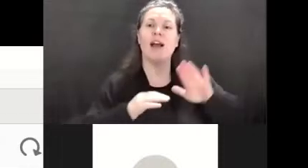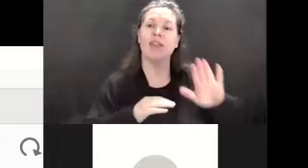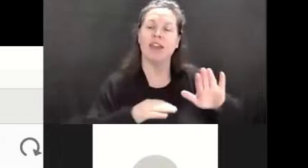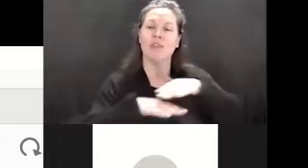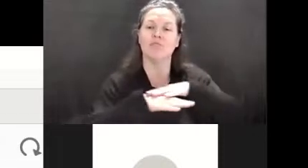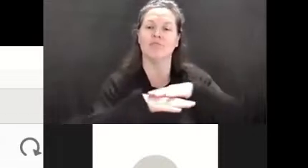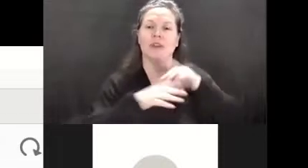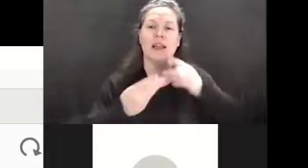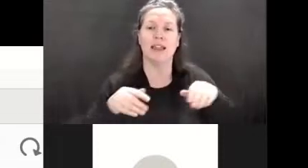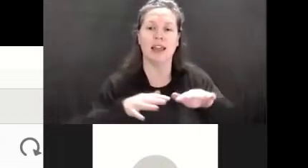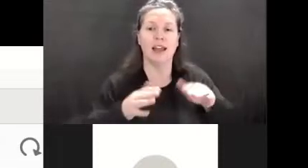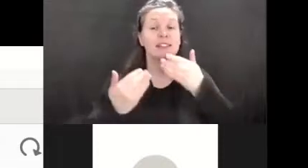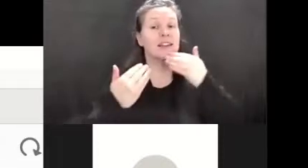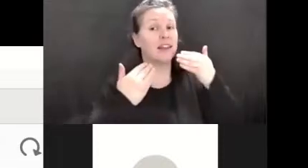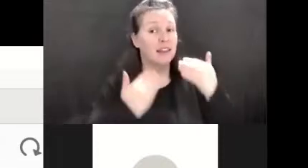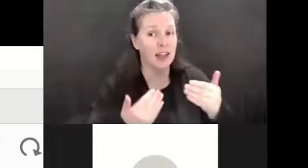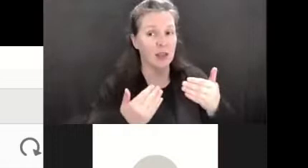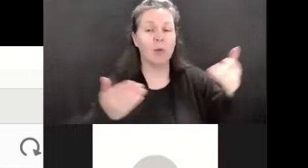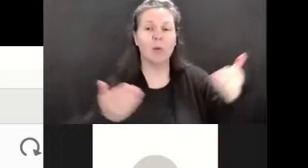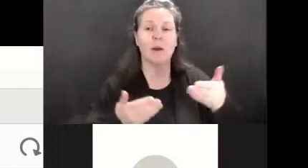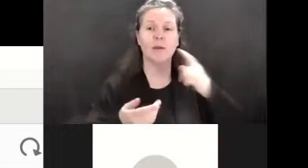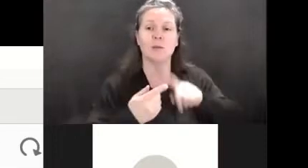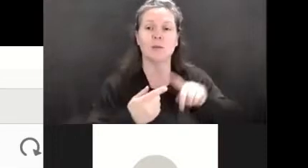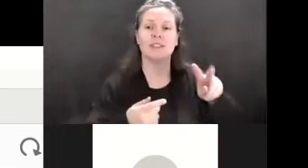Thank you and welcome to our second workshop today.